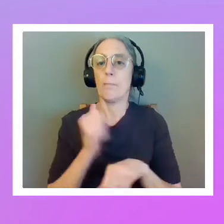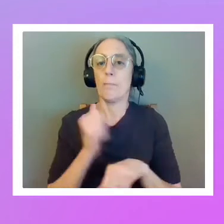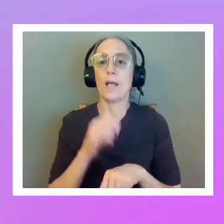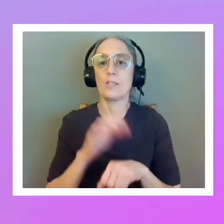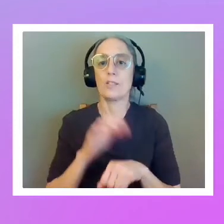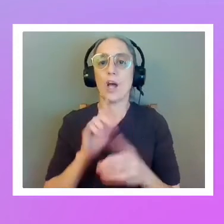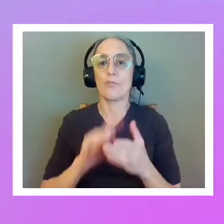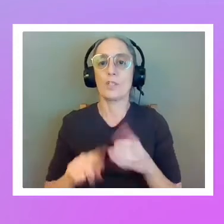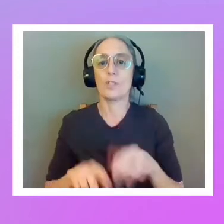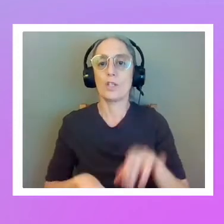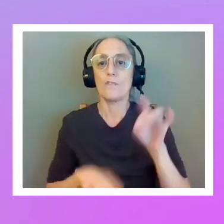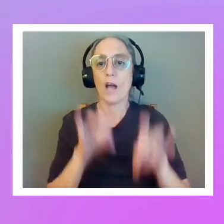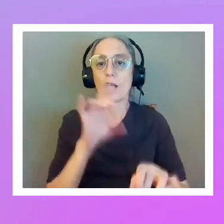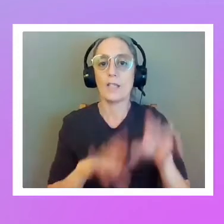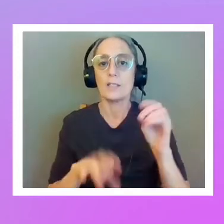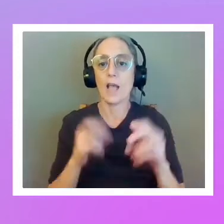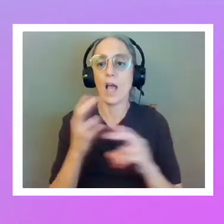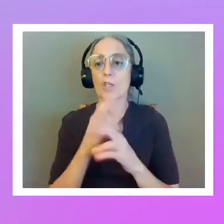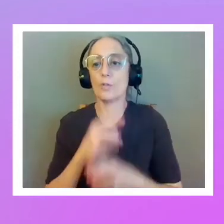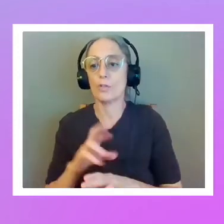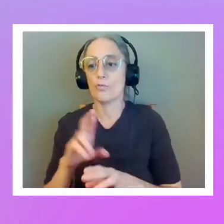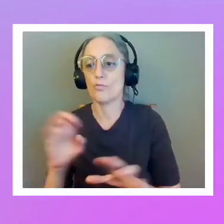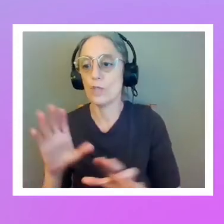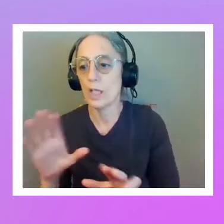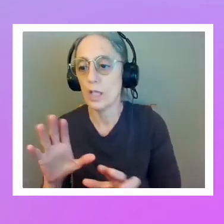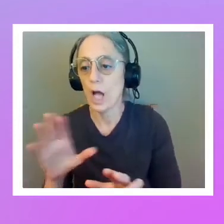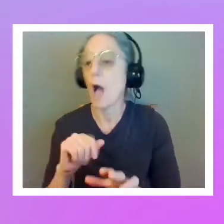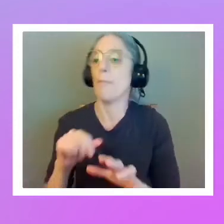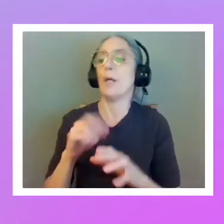and user feedback, not assumption.